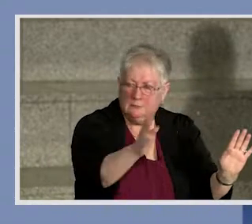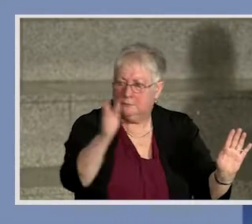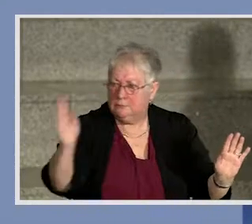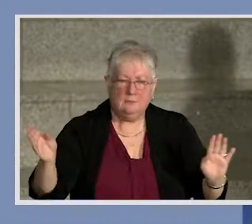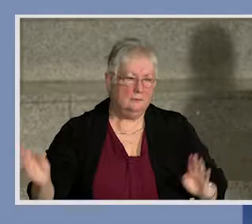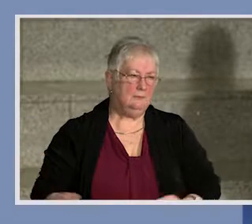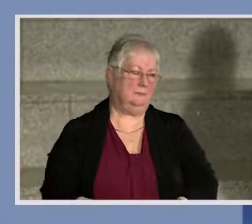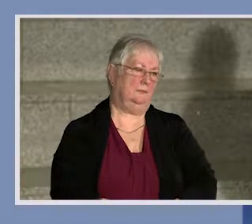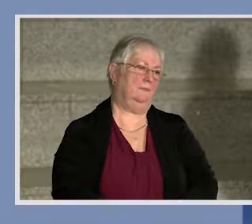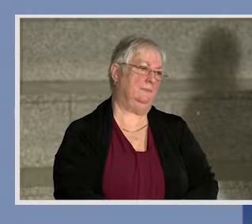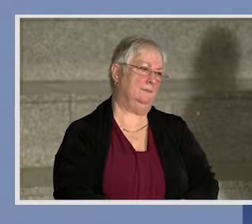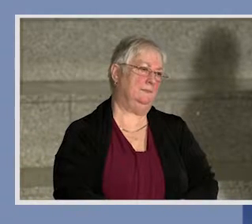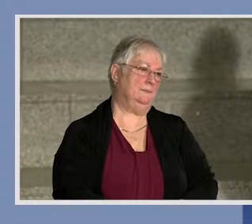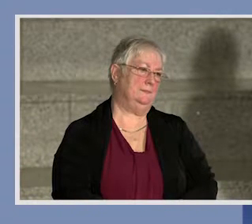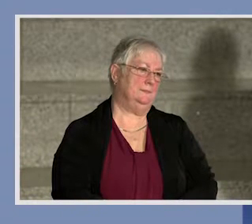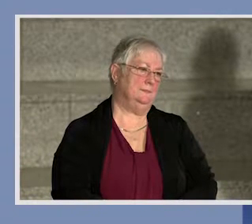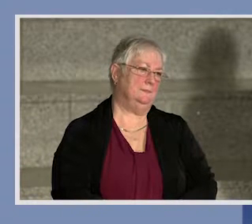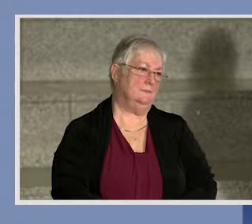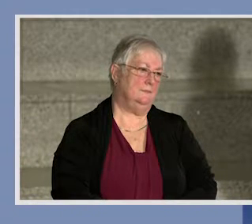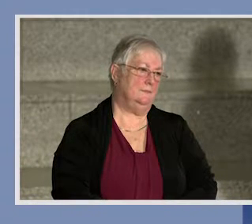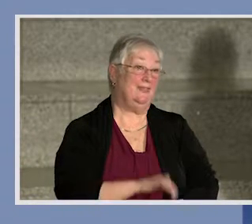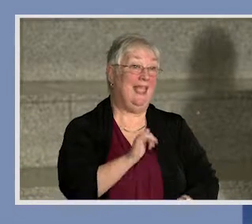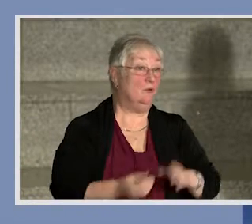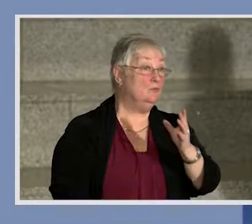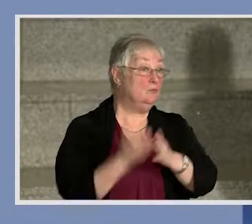REACH OF THE SUMMER YOUTH EMPLOYMENT PROGRAM IN WAYS